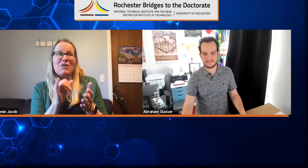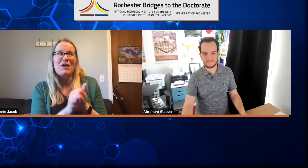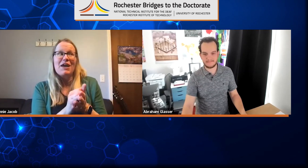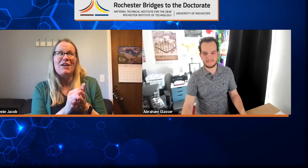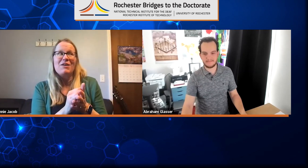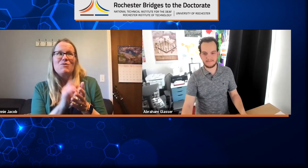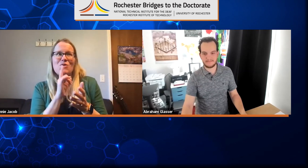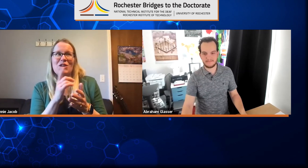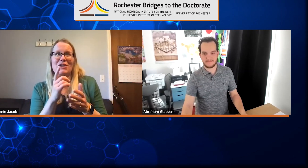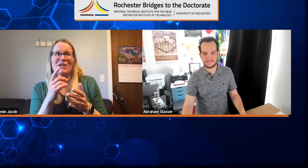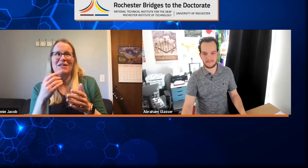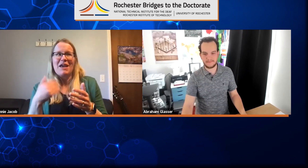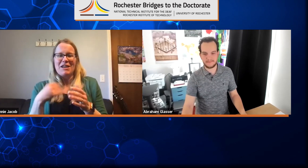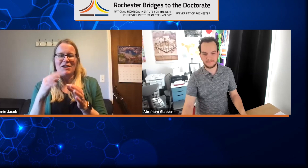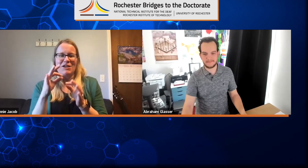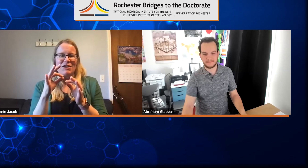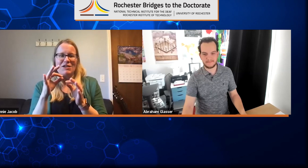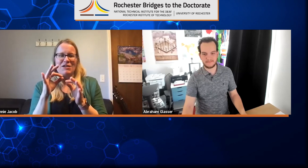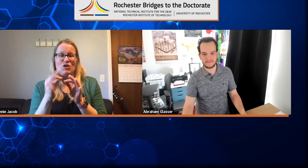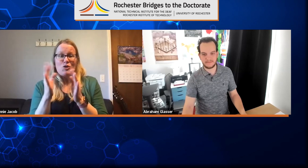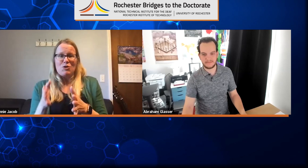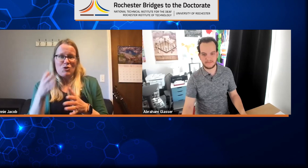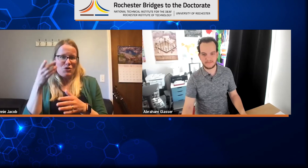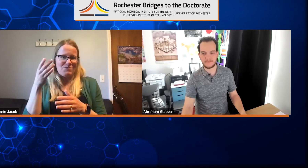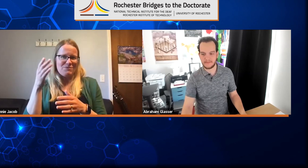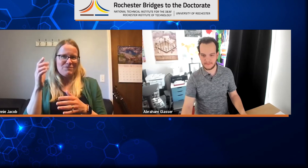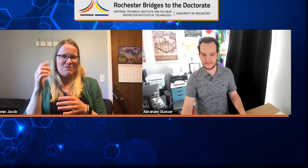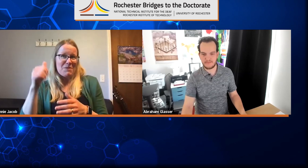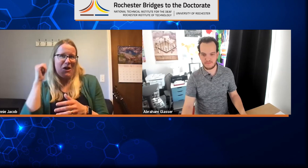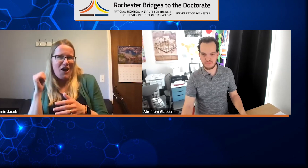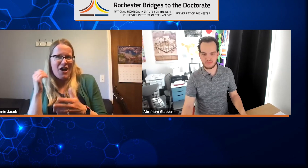and I wonder if there were any people who figured out